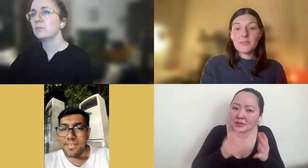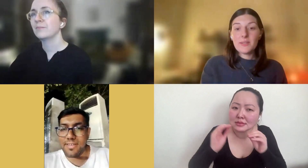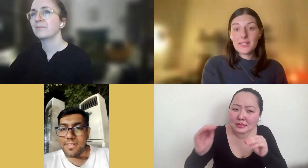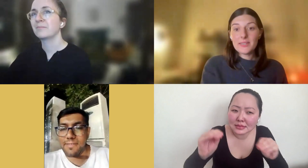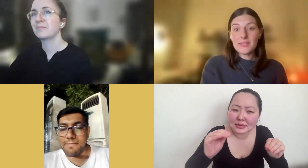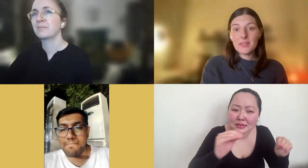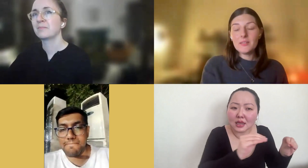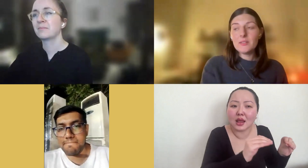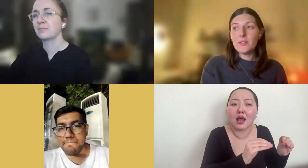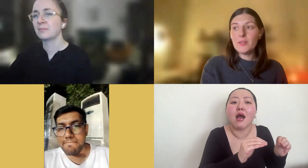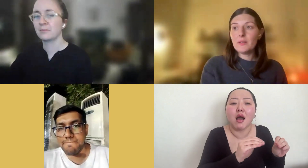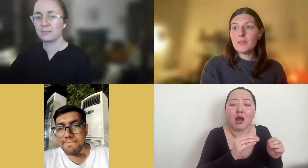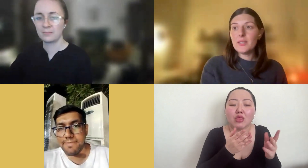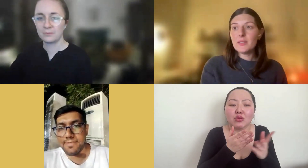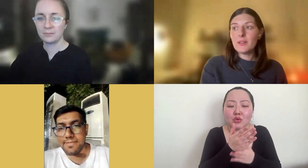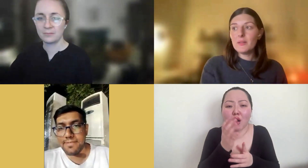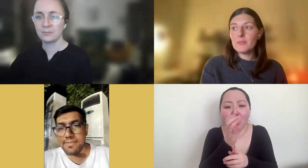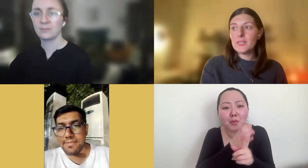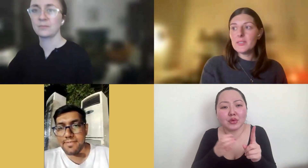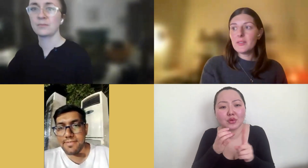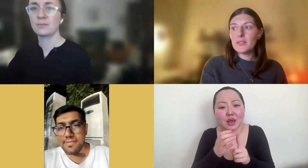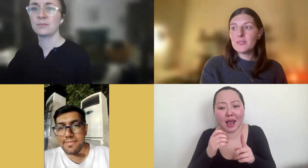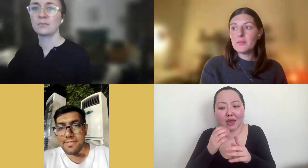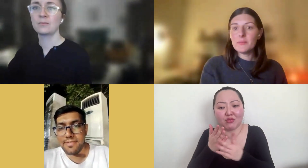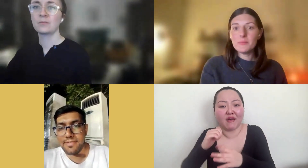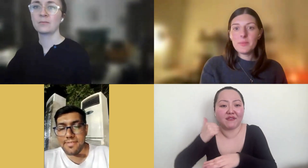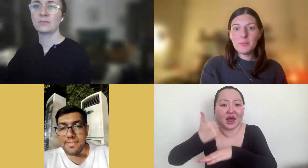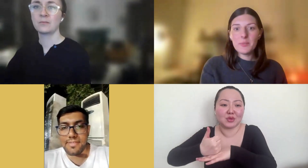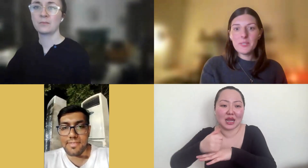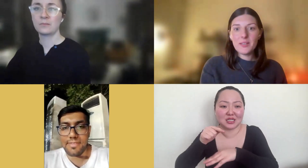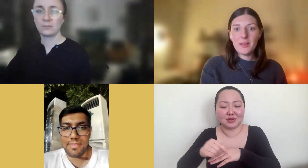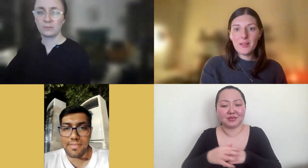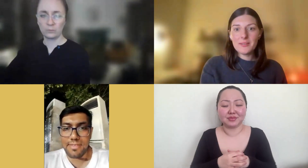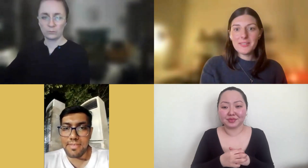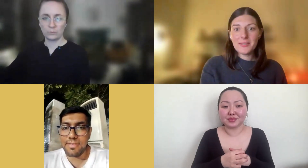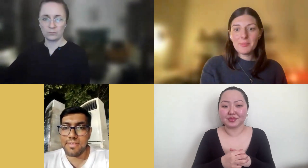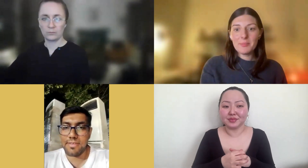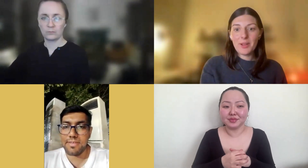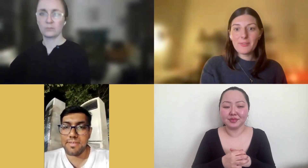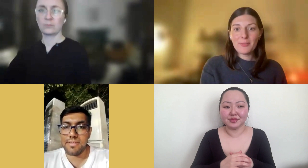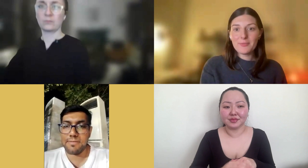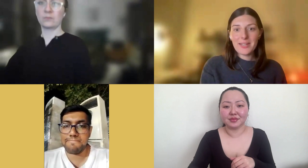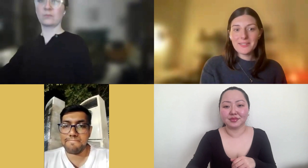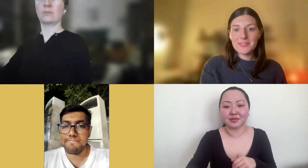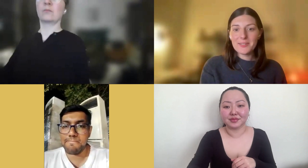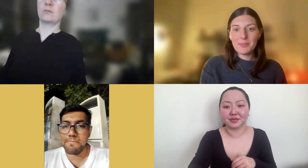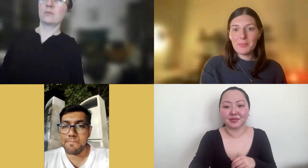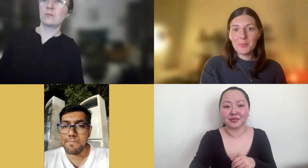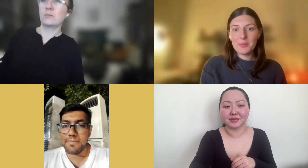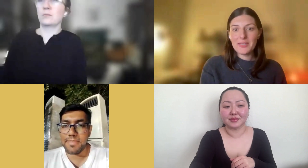That is fantastic. These are things that people need to learn, these are life lessons that people